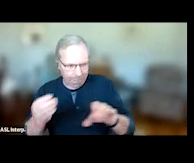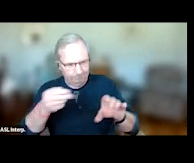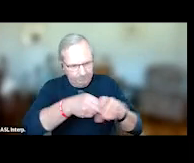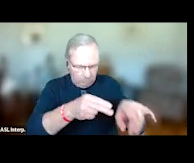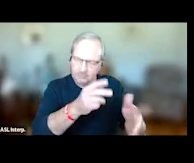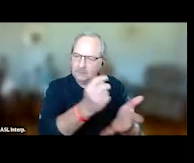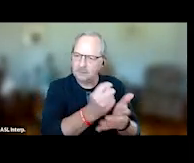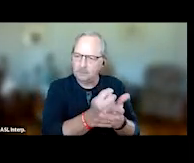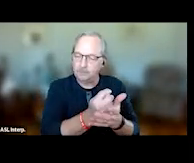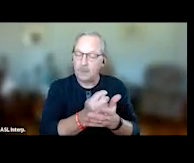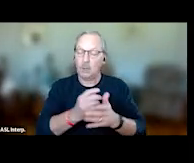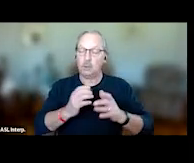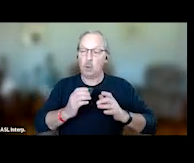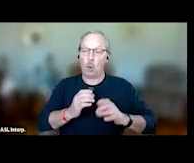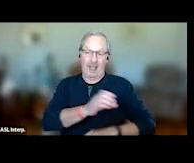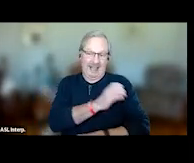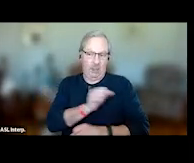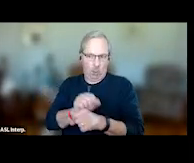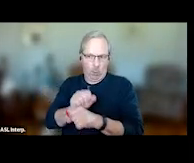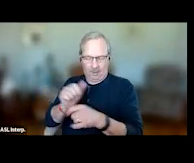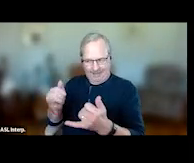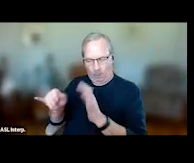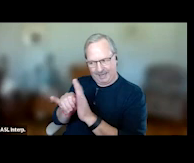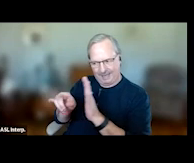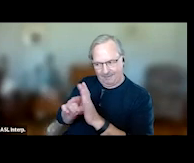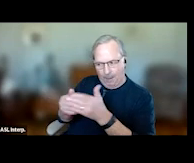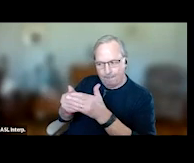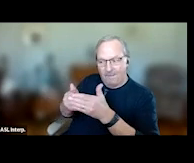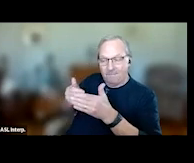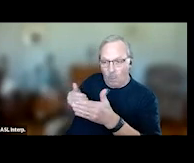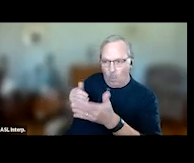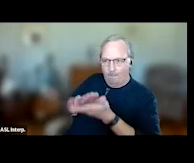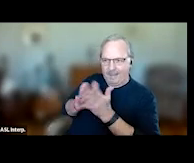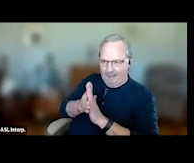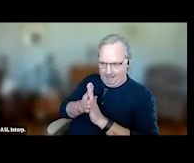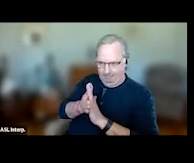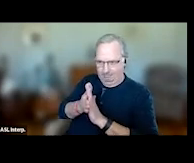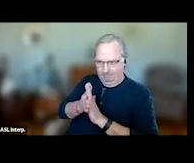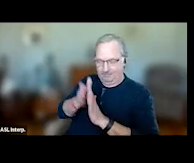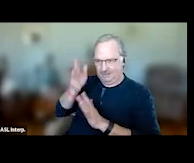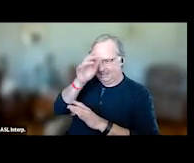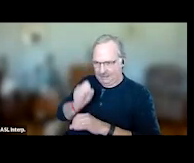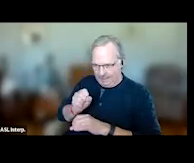is focused on identifying people before they become psychotic and giving them interventions to reduce the likelihood